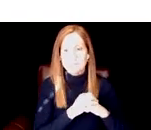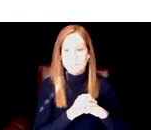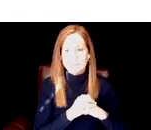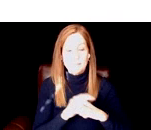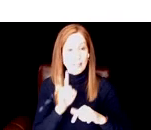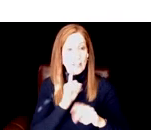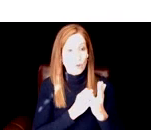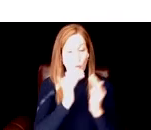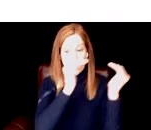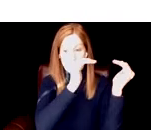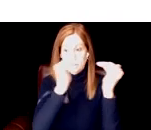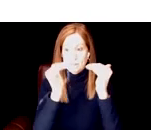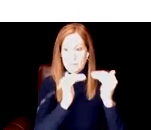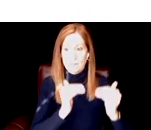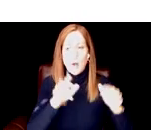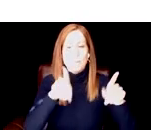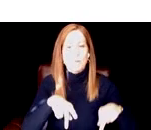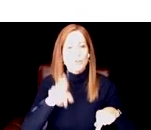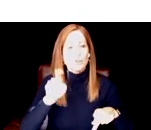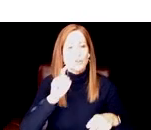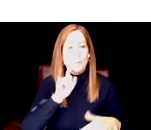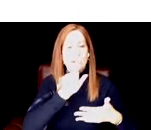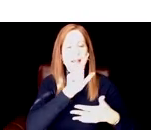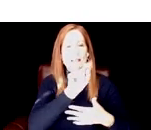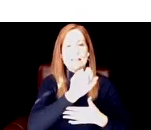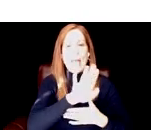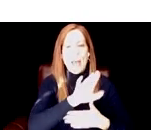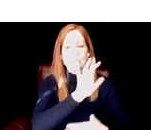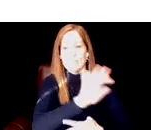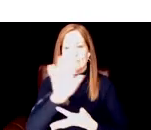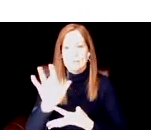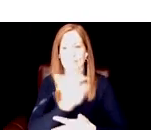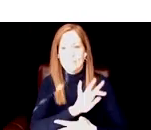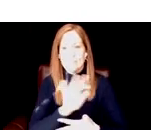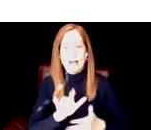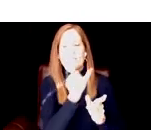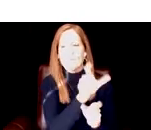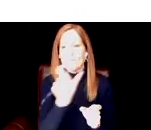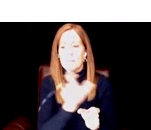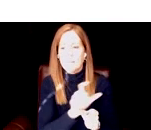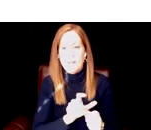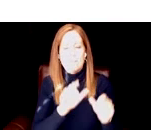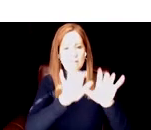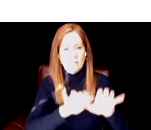a person should be able to tab through the form and fill out all the fields before getting to the "Submit" button,